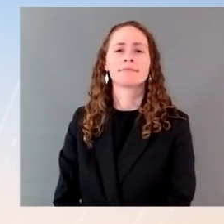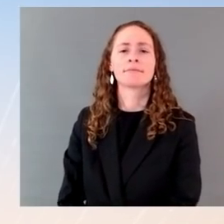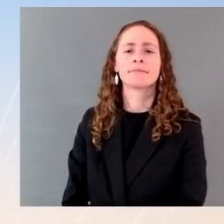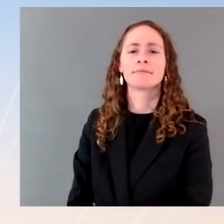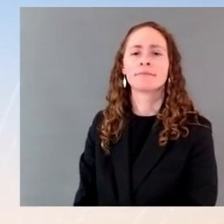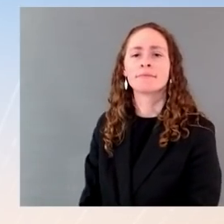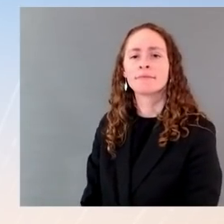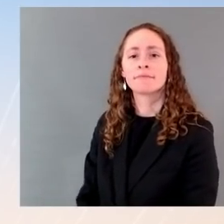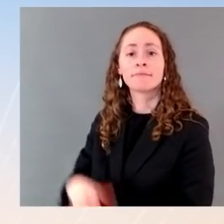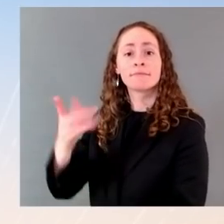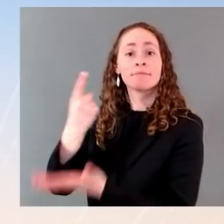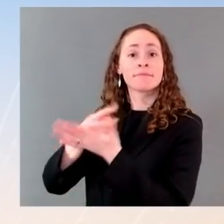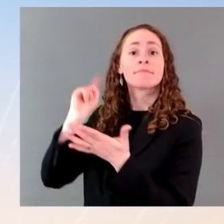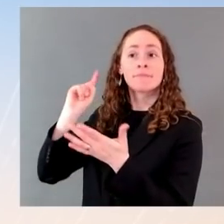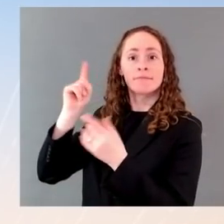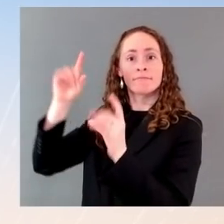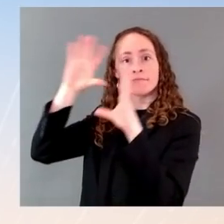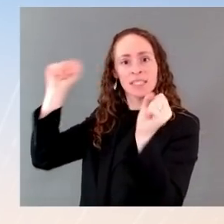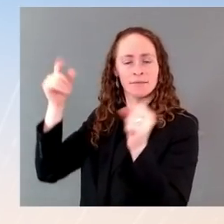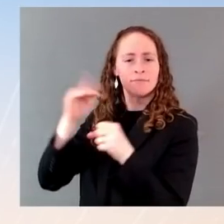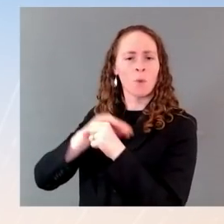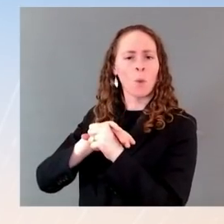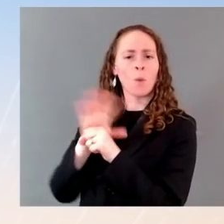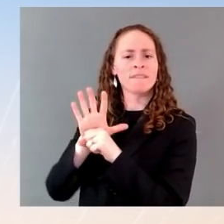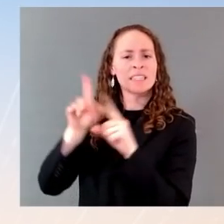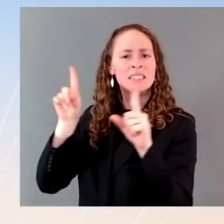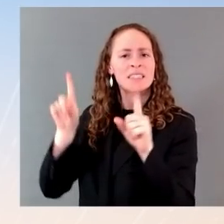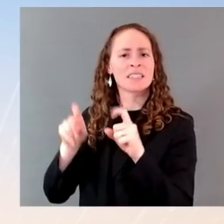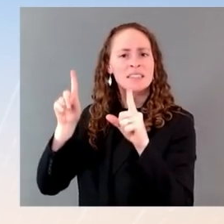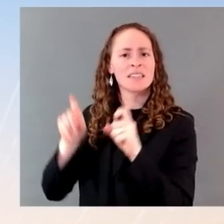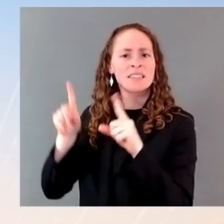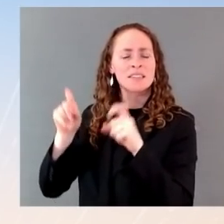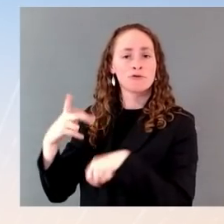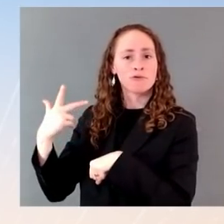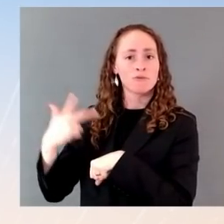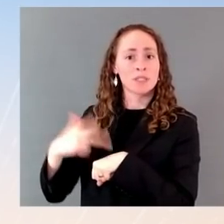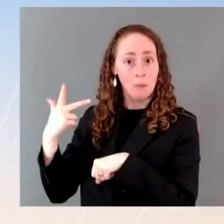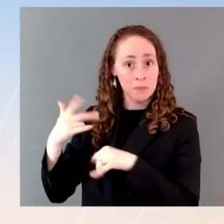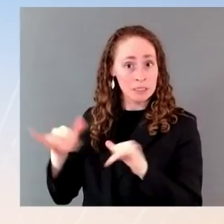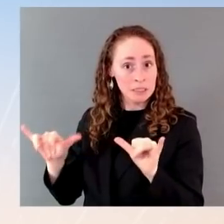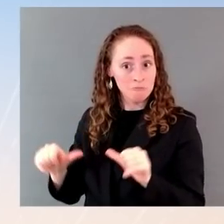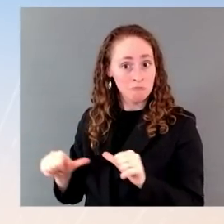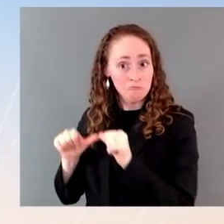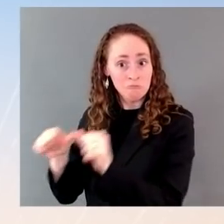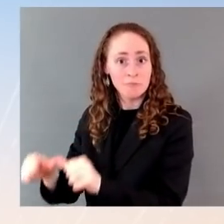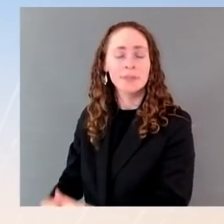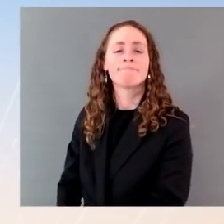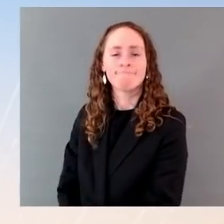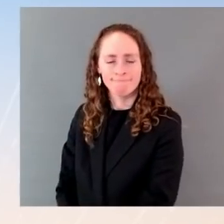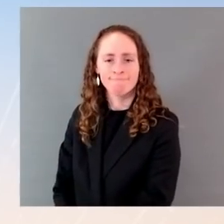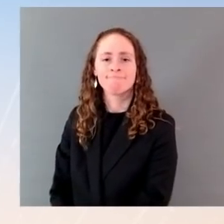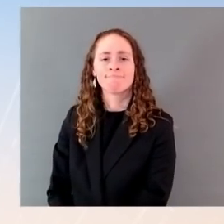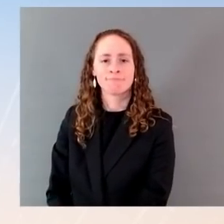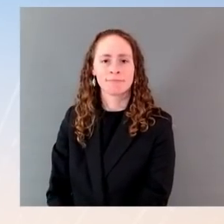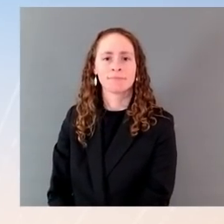He tested negative. The Press: Jen, just -- >> Ms. Psaki: Go ahead, Alex. The Press: What is the reason for the call with President Zelenskyy happening on Thursday